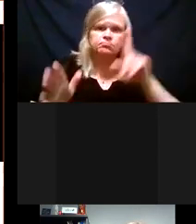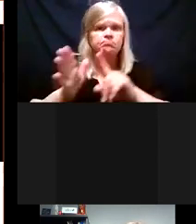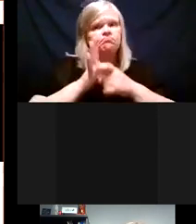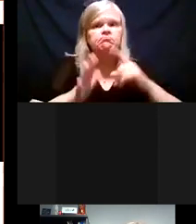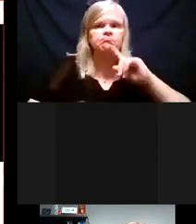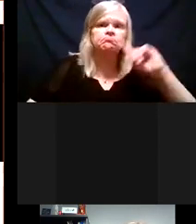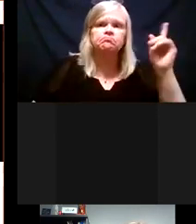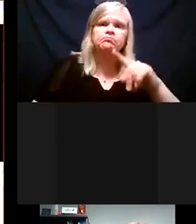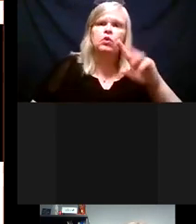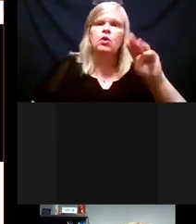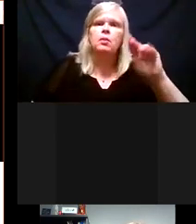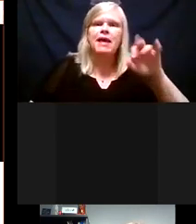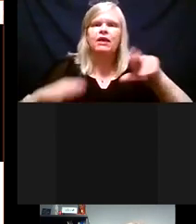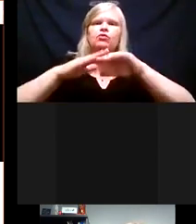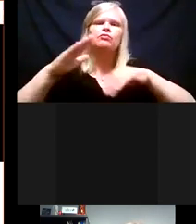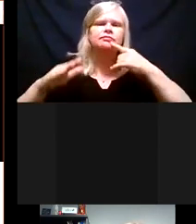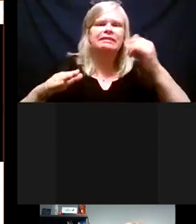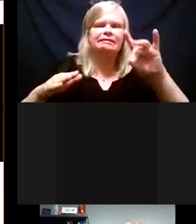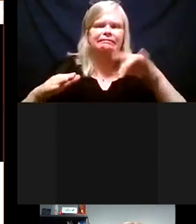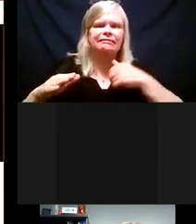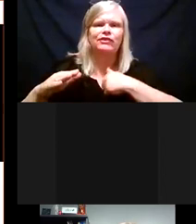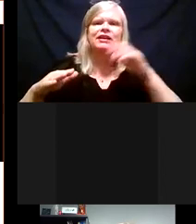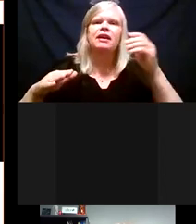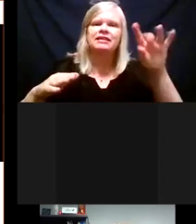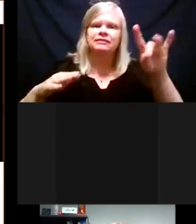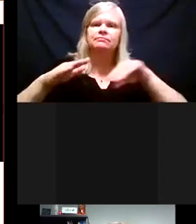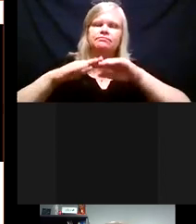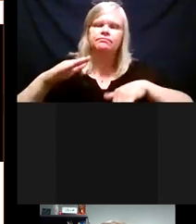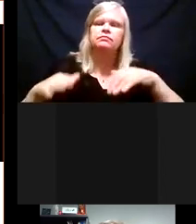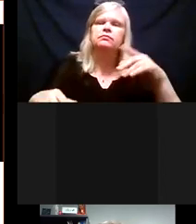MINOR UNDERGO A FORENSIC EXAM BECAUSE THEY THINK SOMETHING